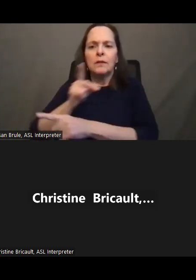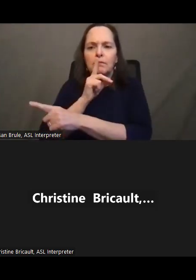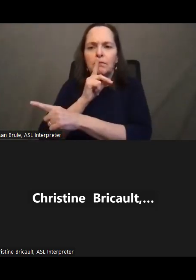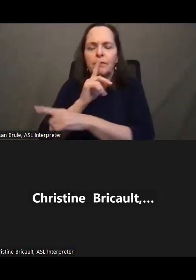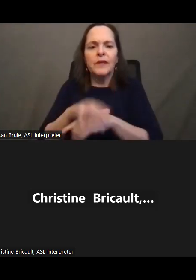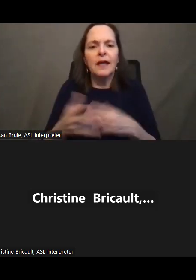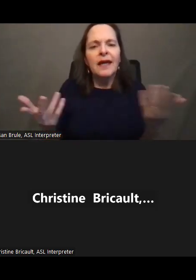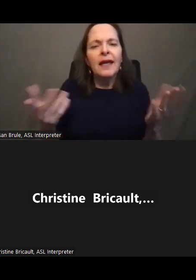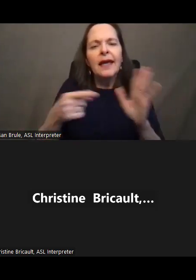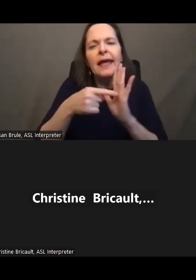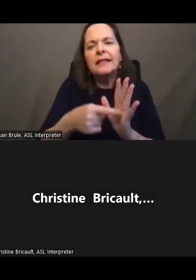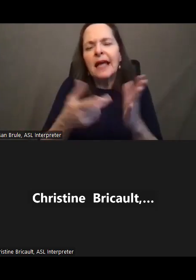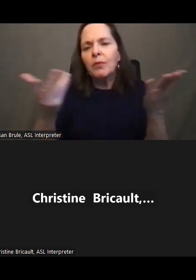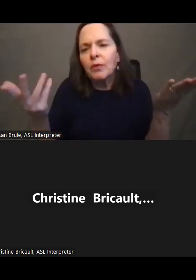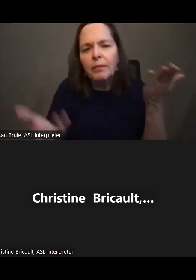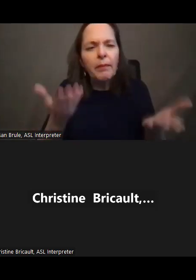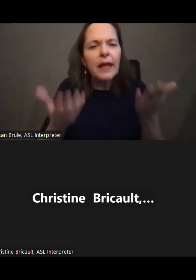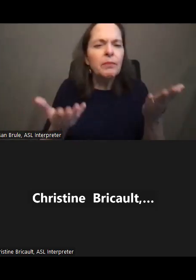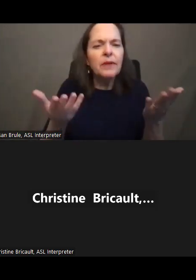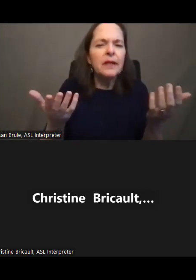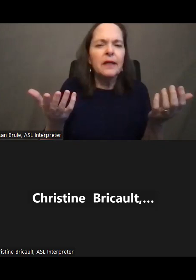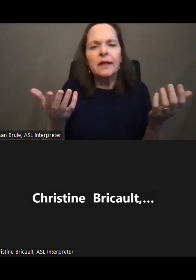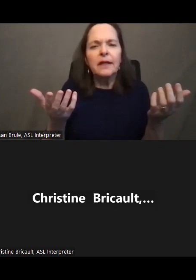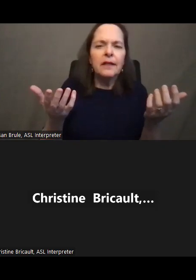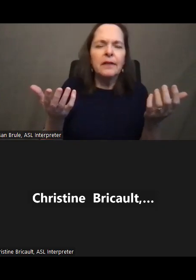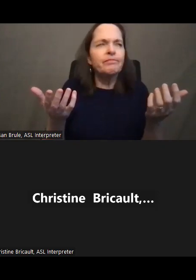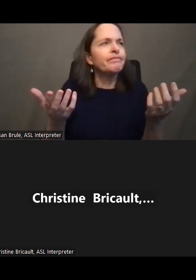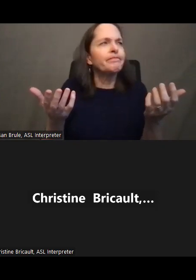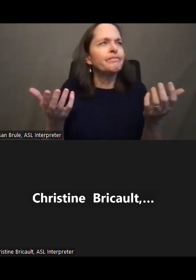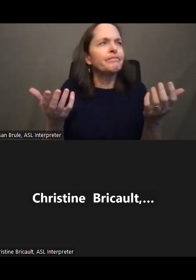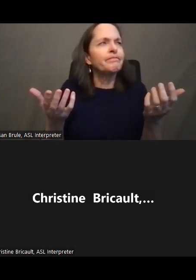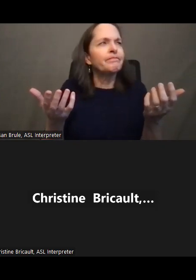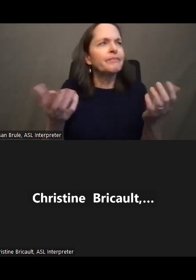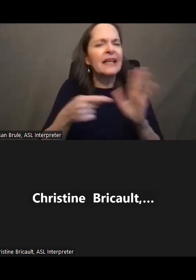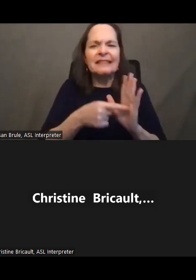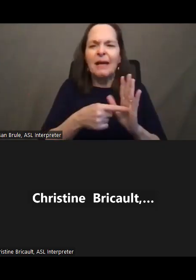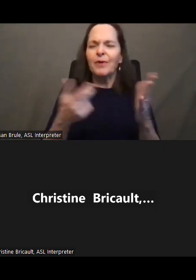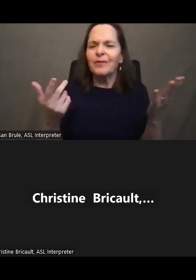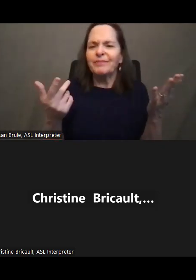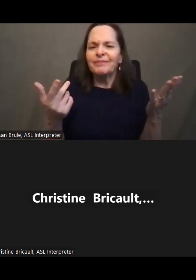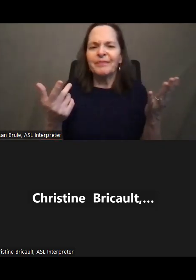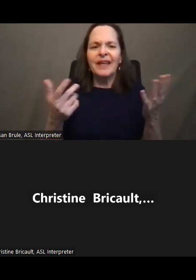Maybe it's going to be texting if we're always -- we're always texting these days. But it's not going to be an ancillary activity we do.